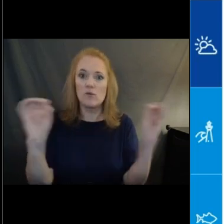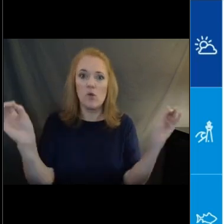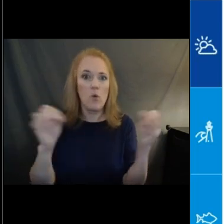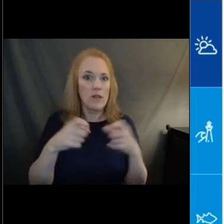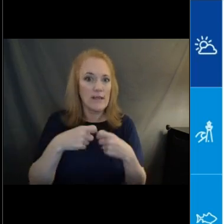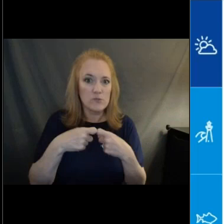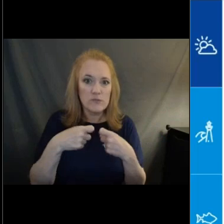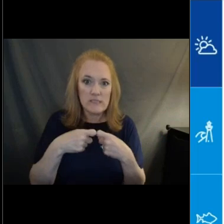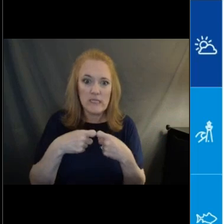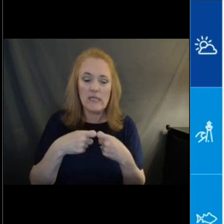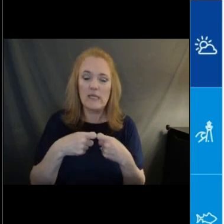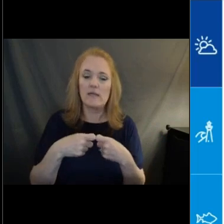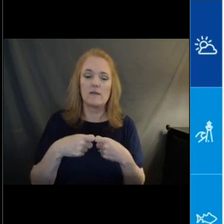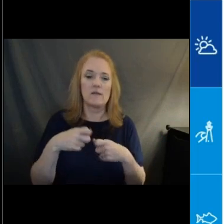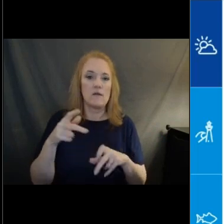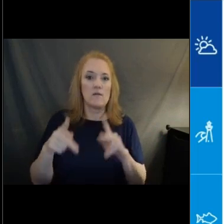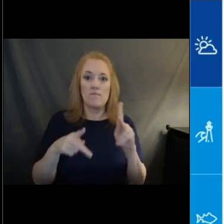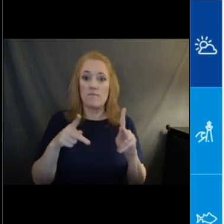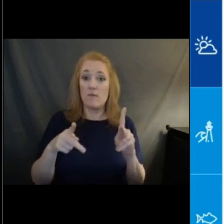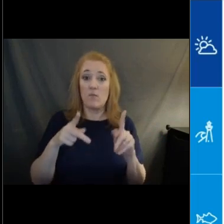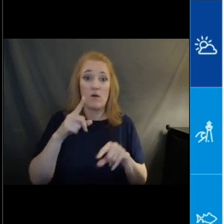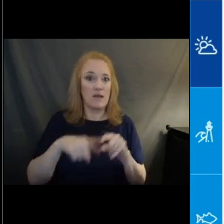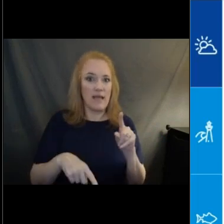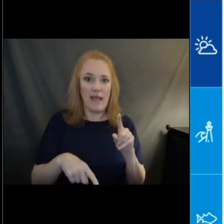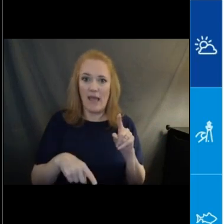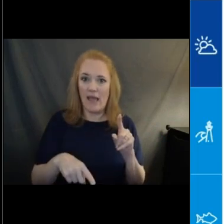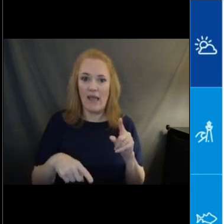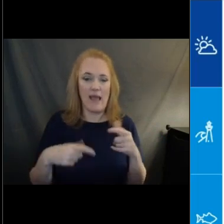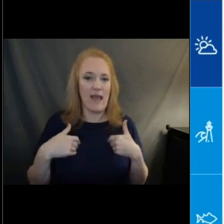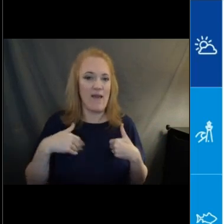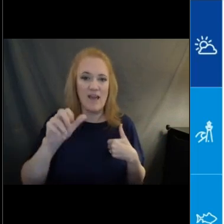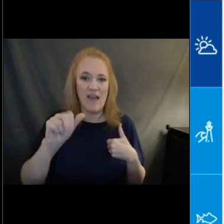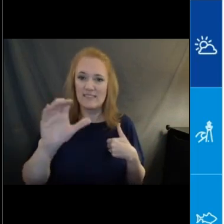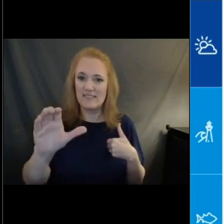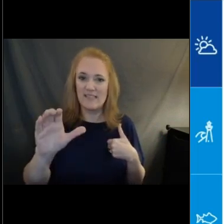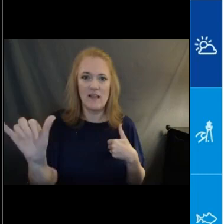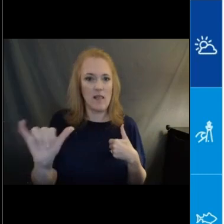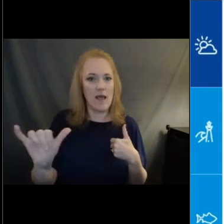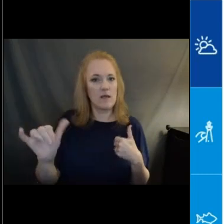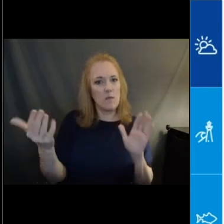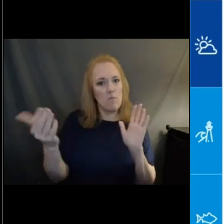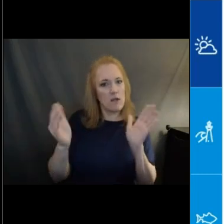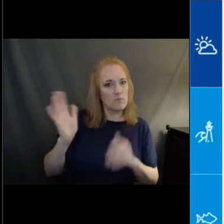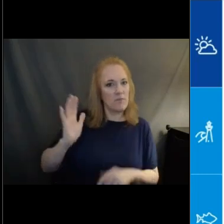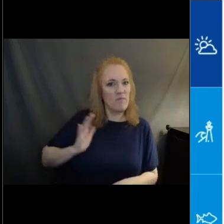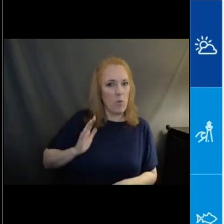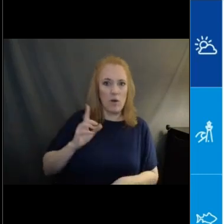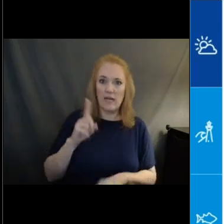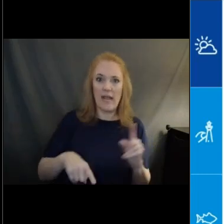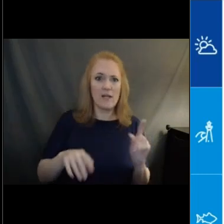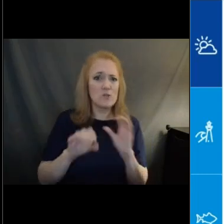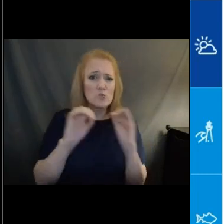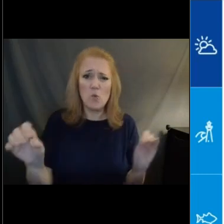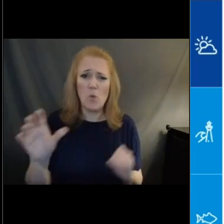the inability for people to access cooling as they normally would from air conditioning. And with hot